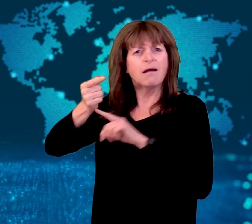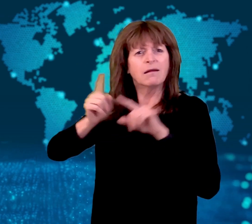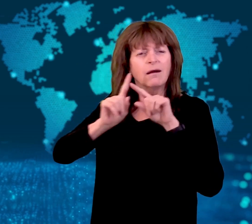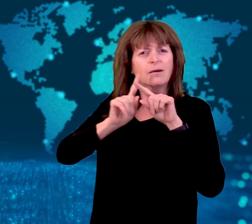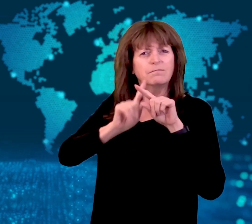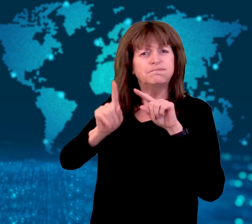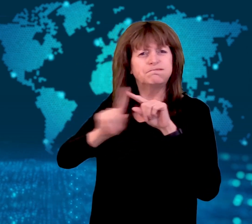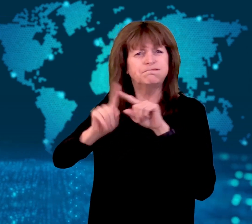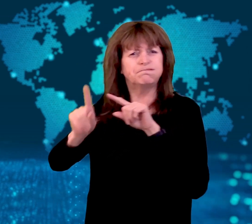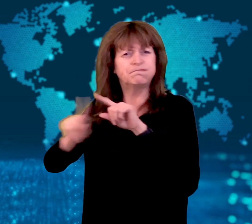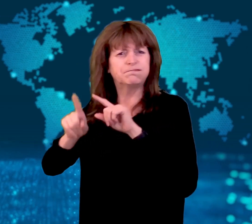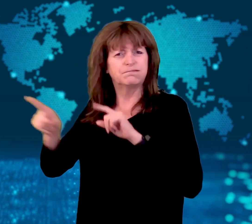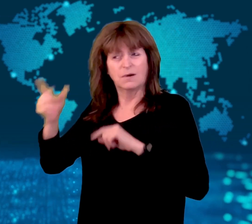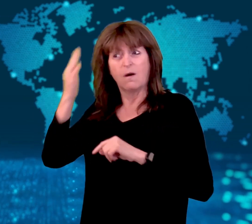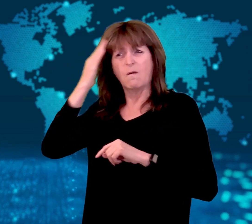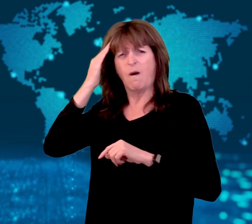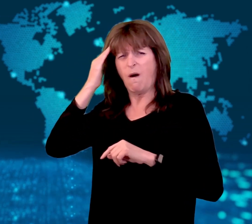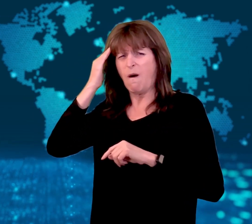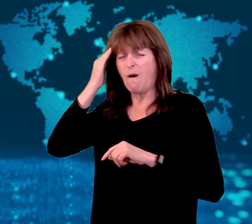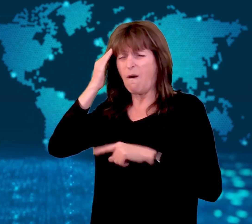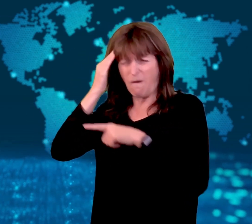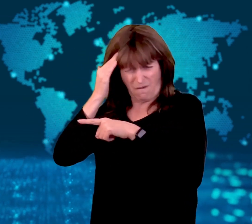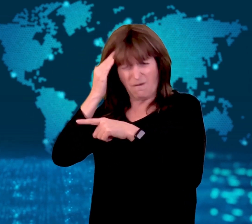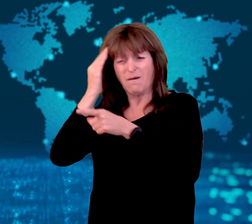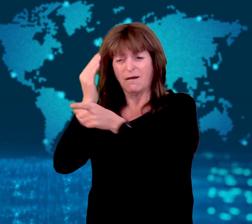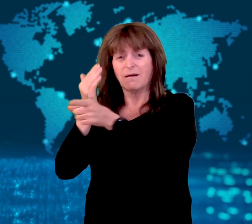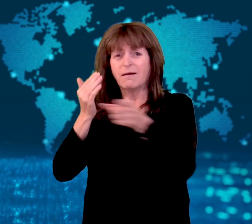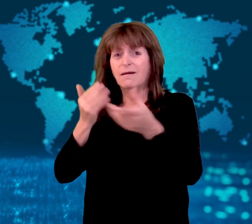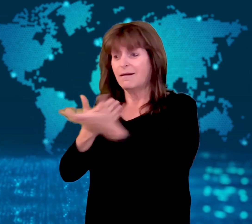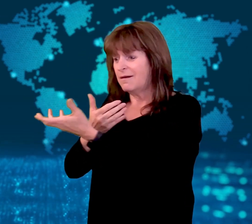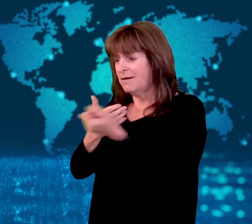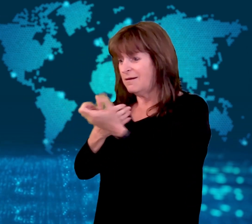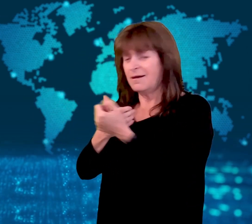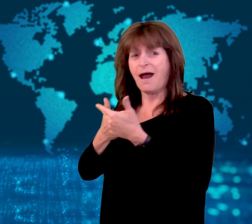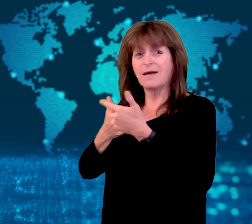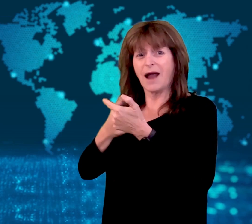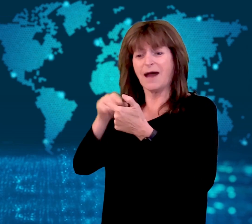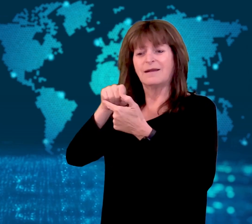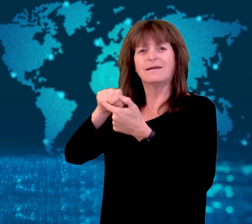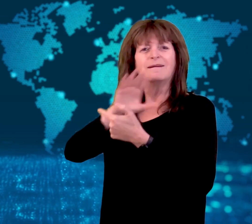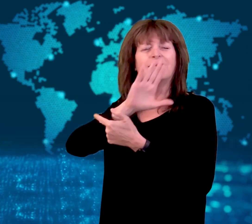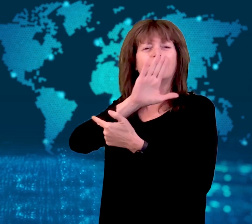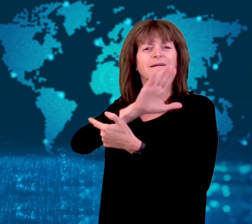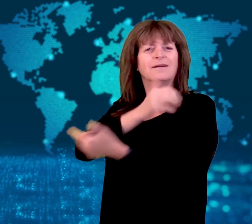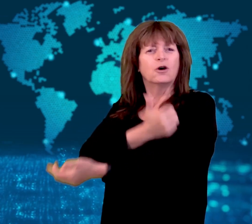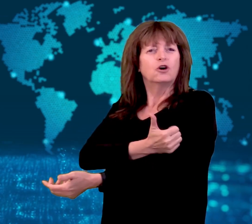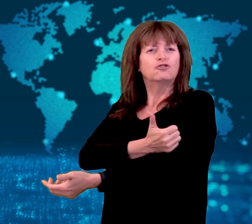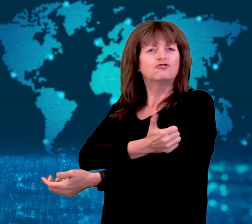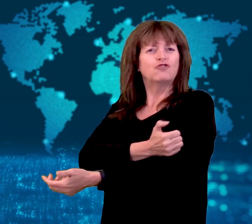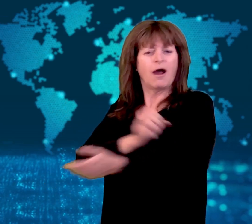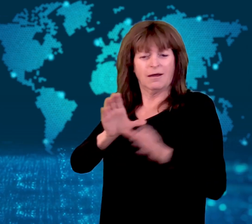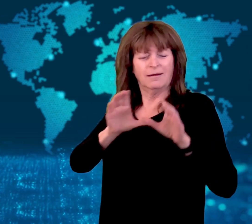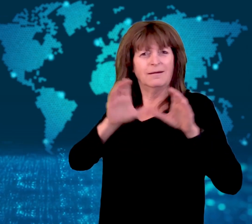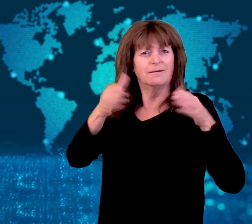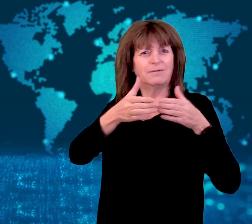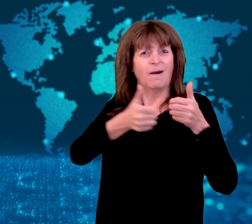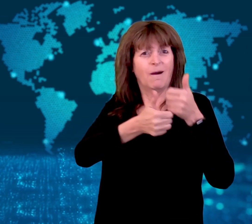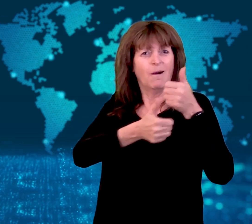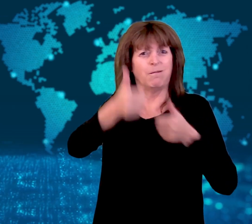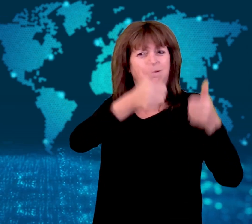and distributed military-style assault weapons knowing that